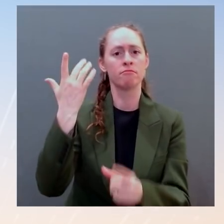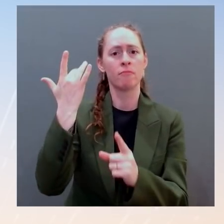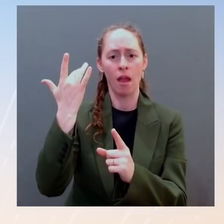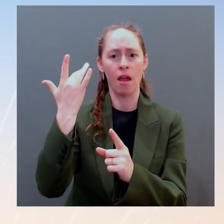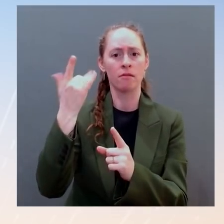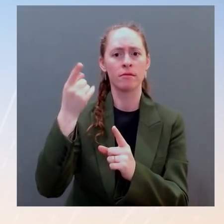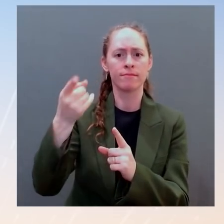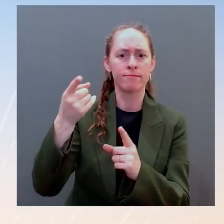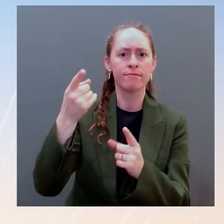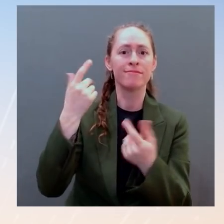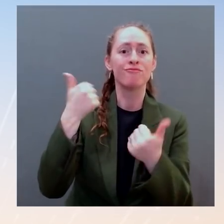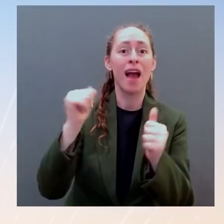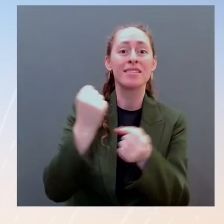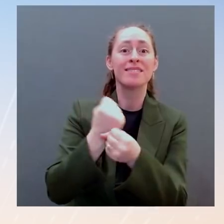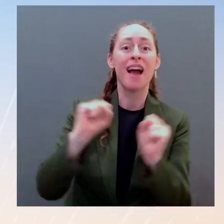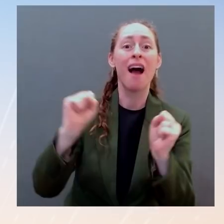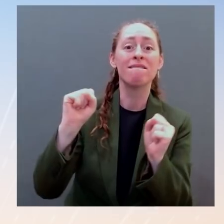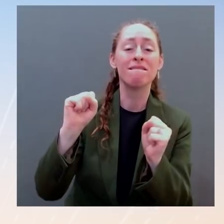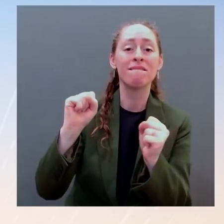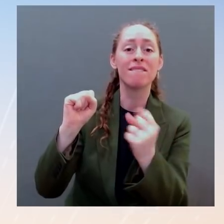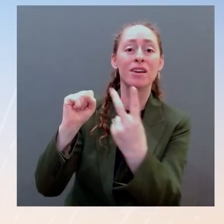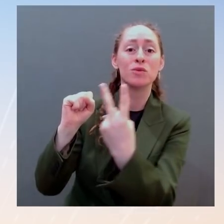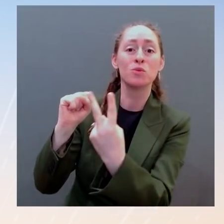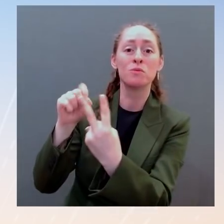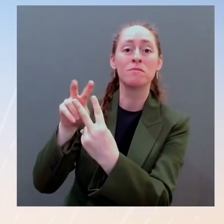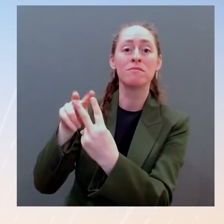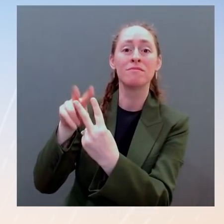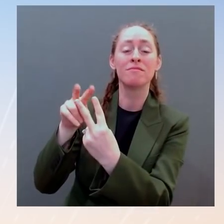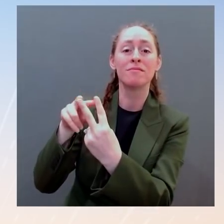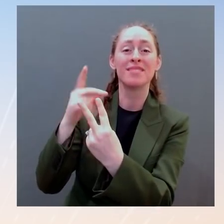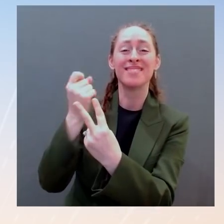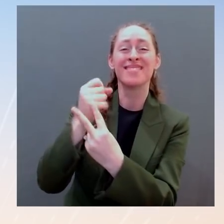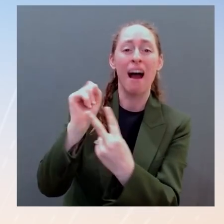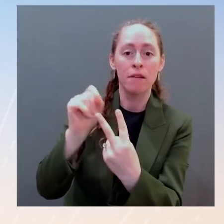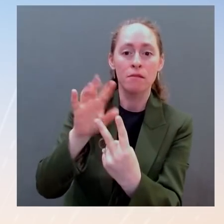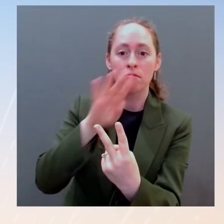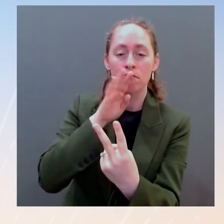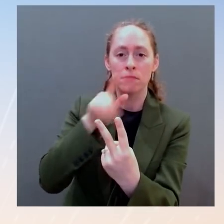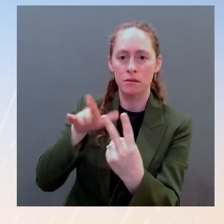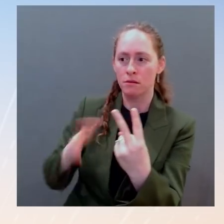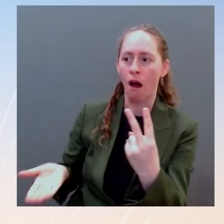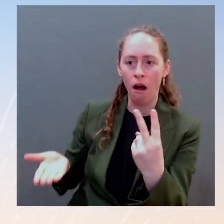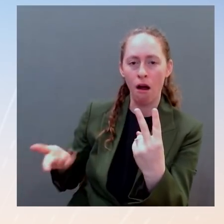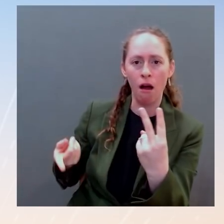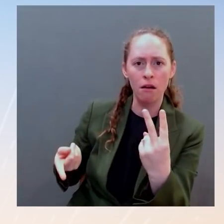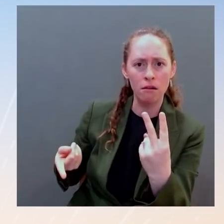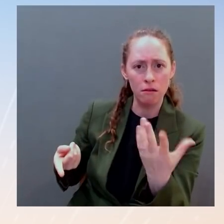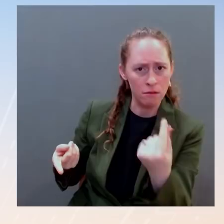was confirmed just a couple of hours ago. I would note that, of course, our heart goes out to his family